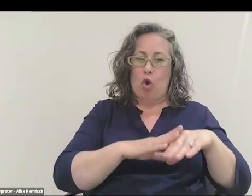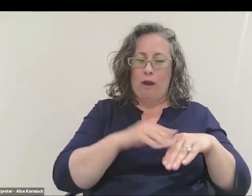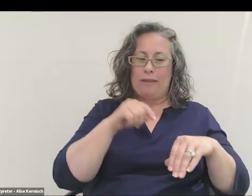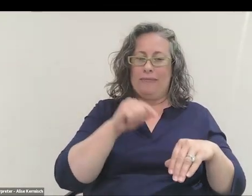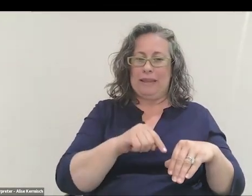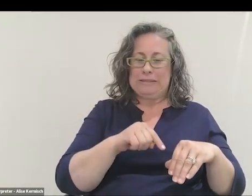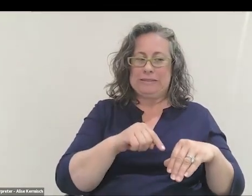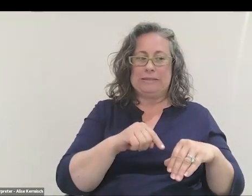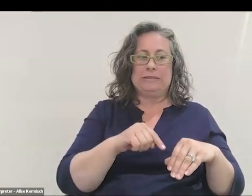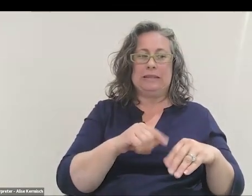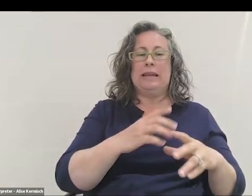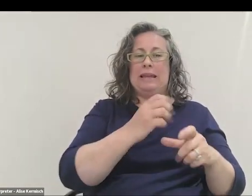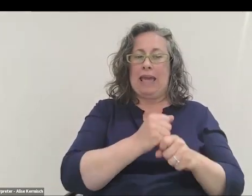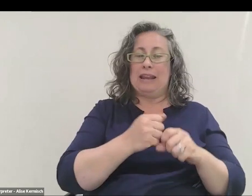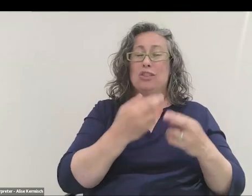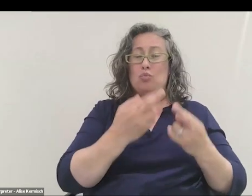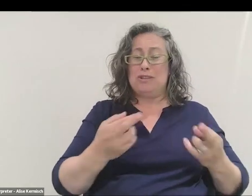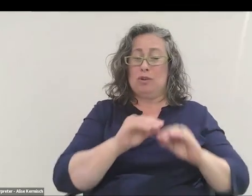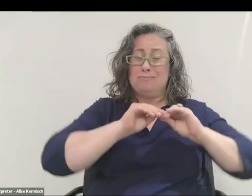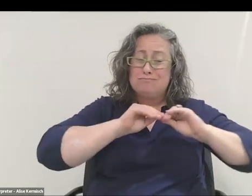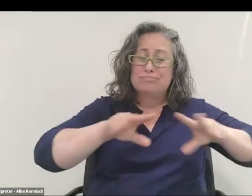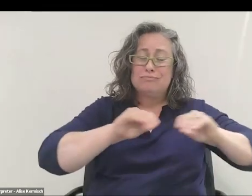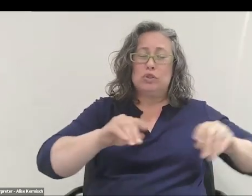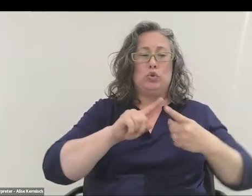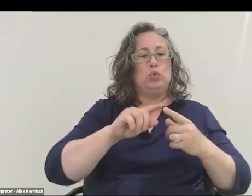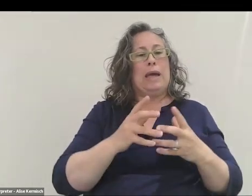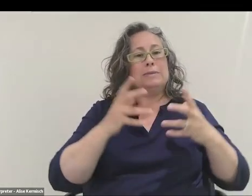and getting these resources to as many people as possible, not just this, but others.